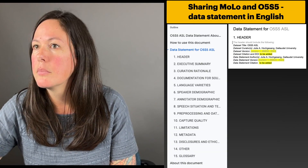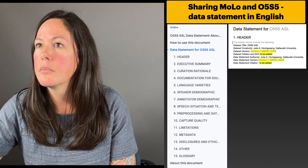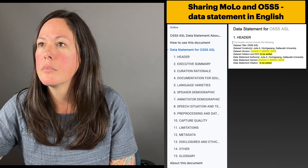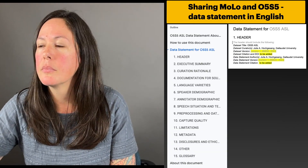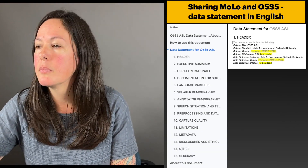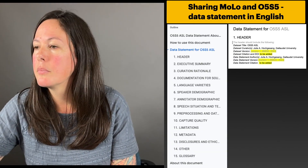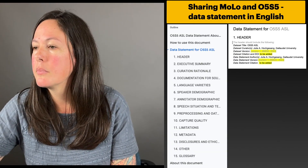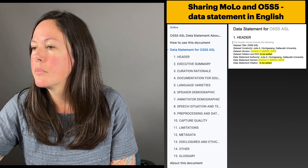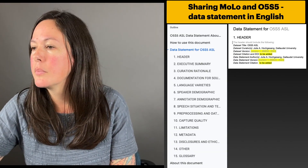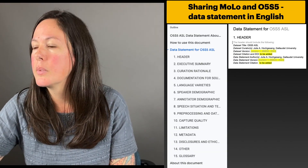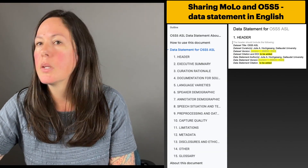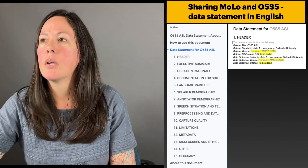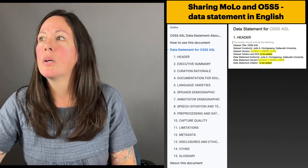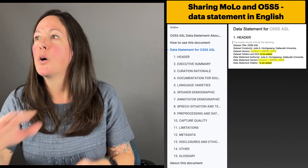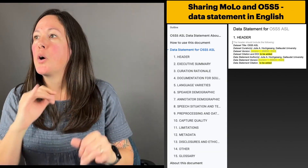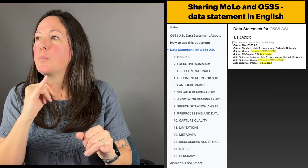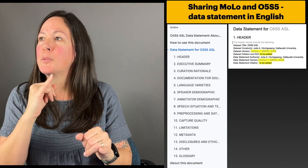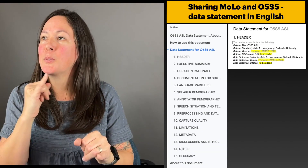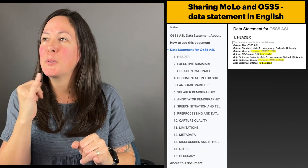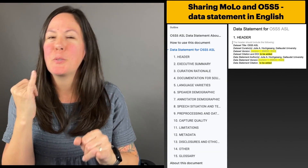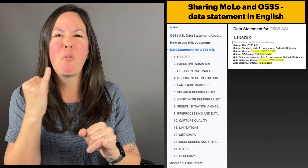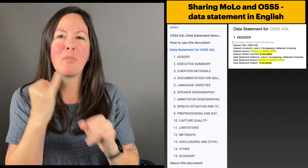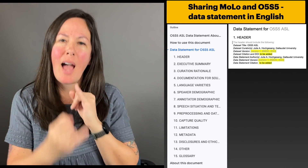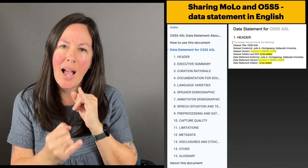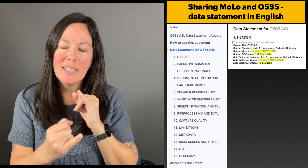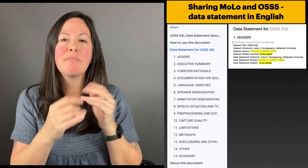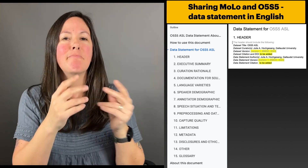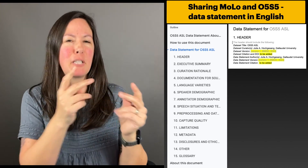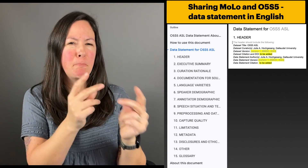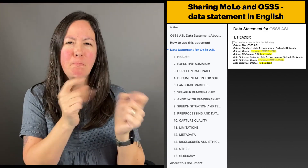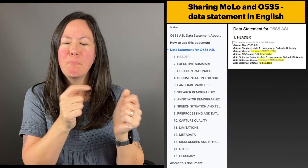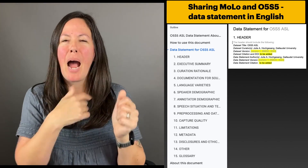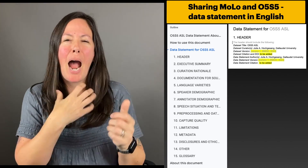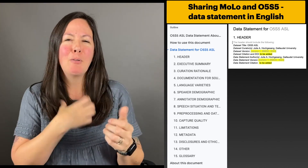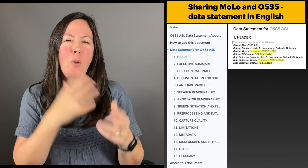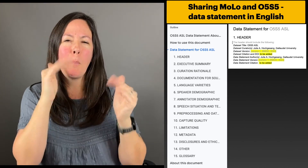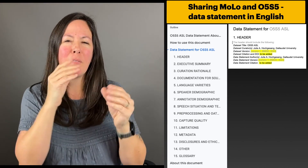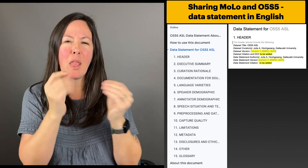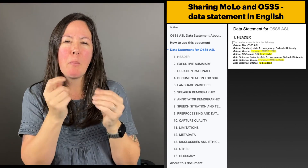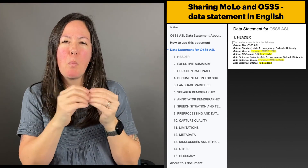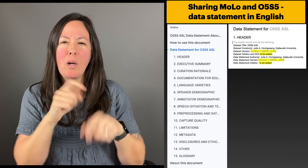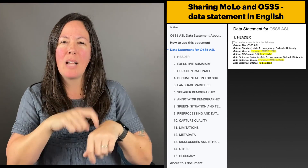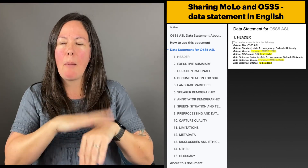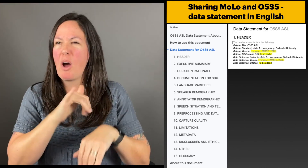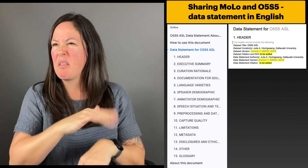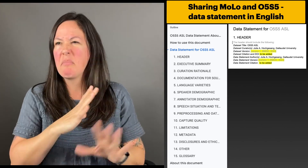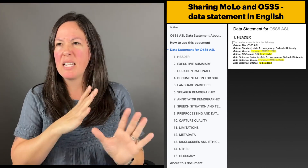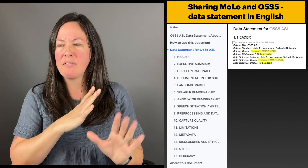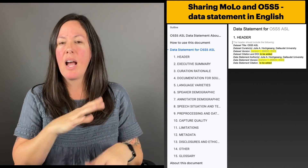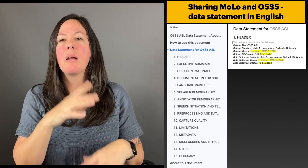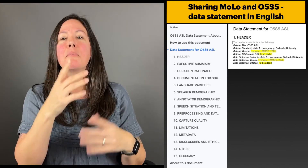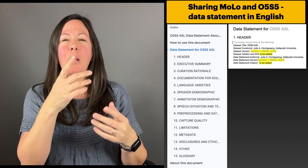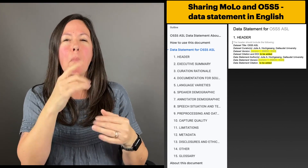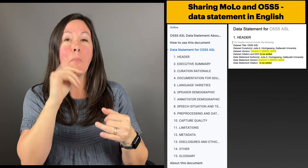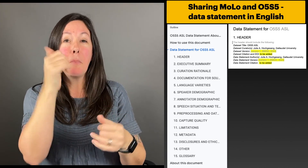we language in the world